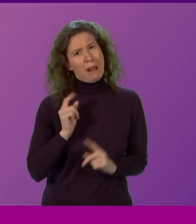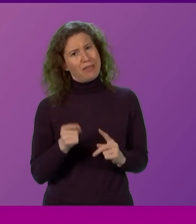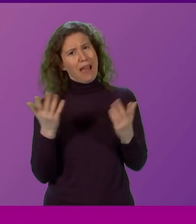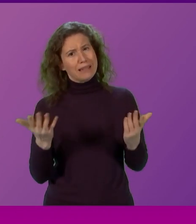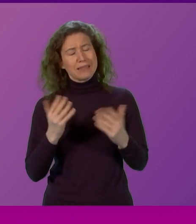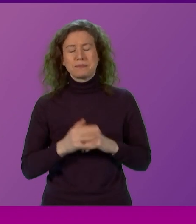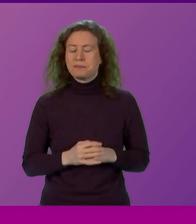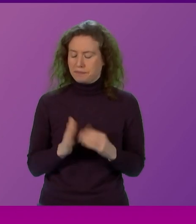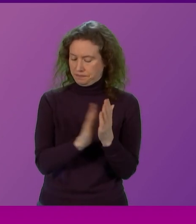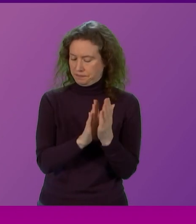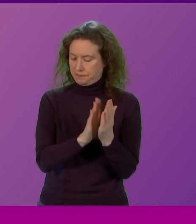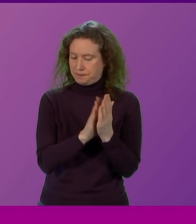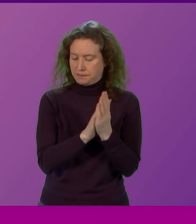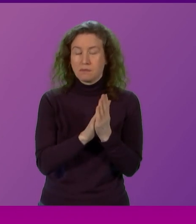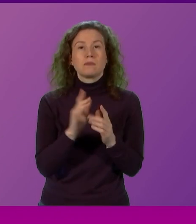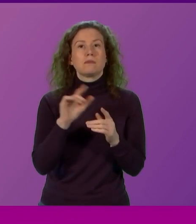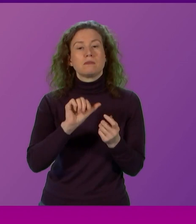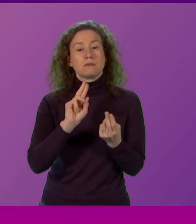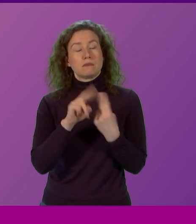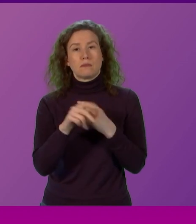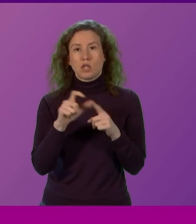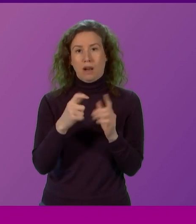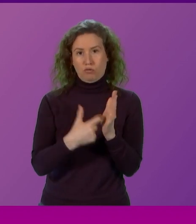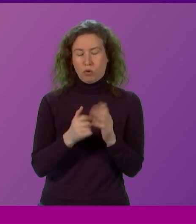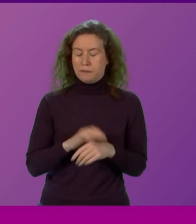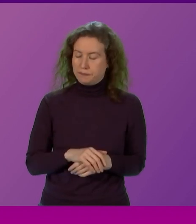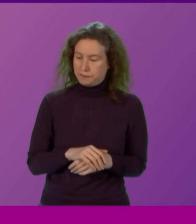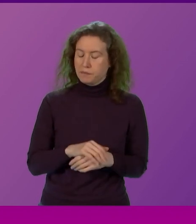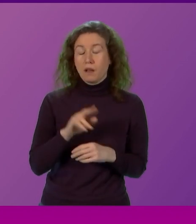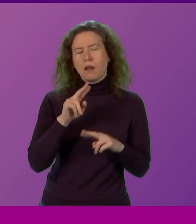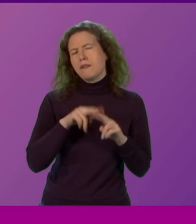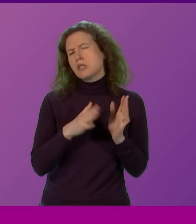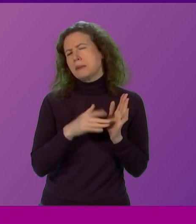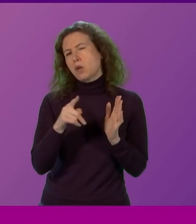First Minister, when you are in a hole, stop digging.